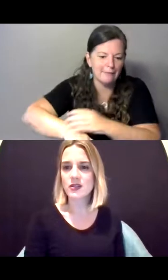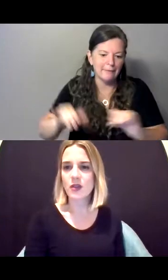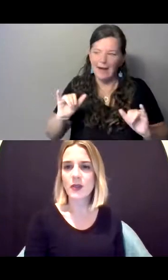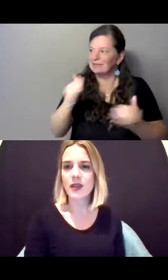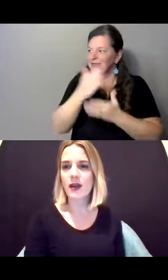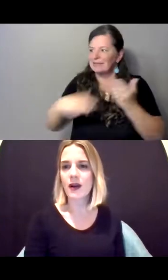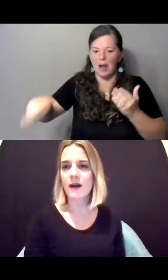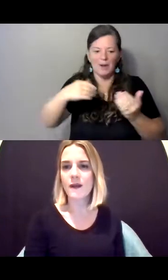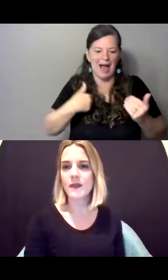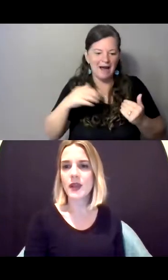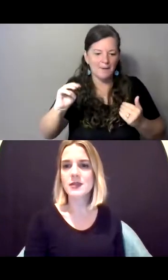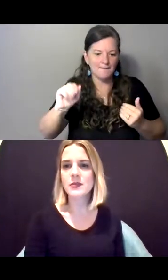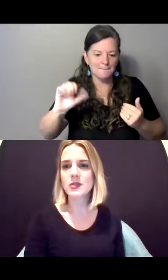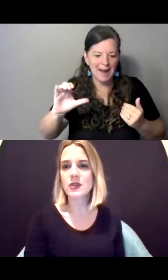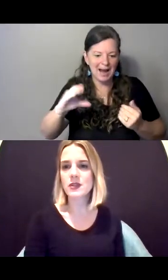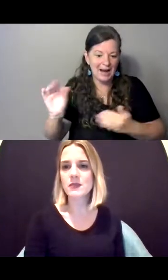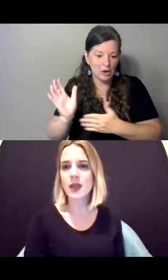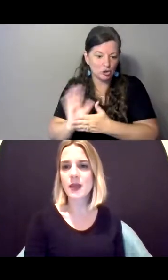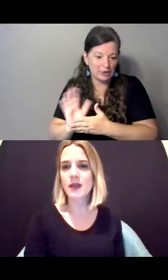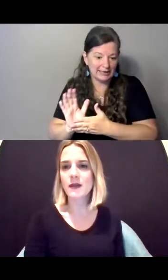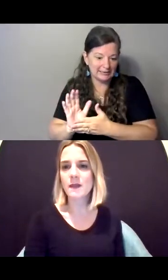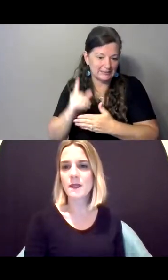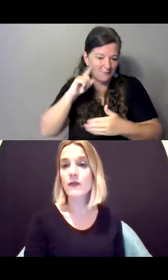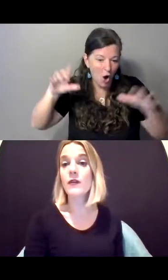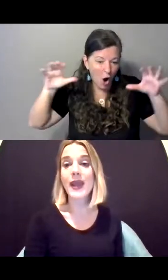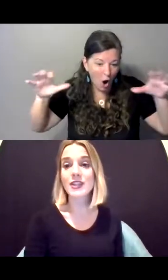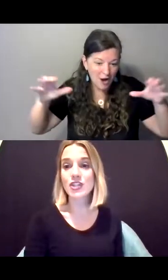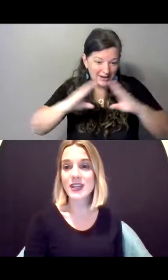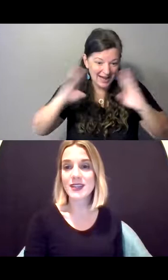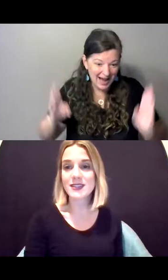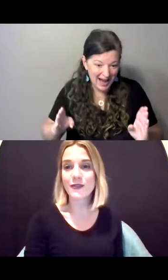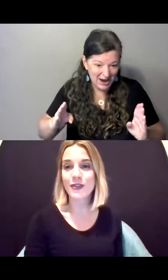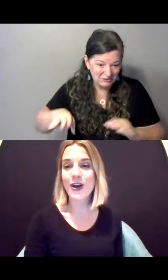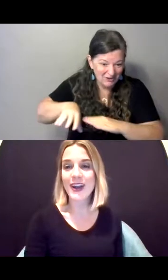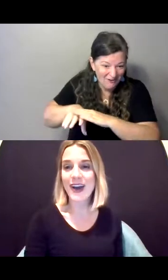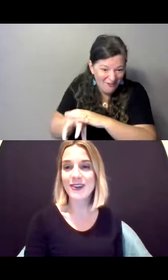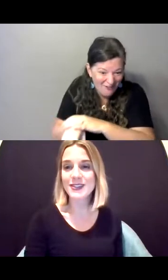So, maybe and some students maybe for mac and cheese, for the haunted house,